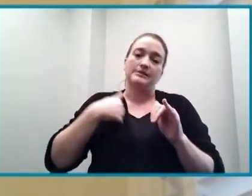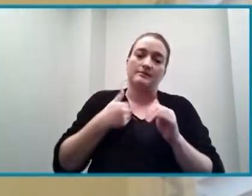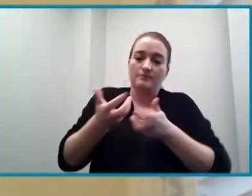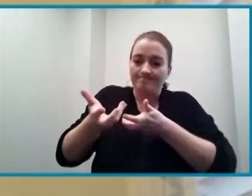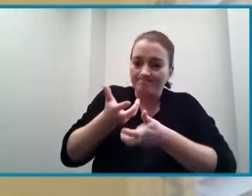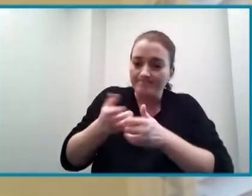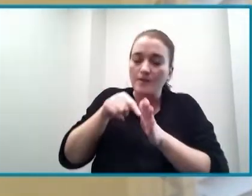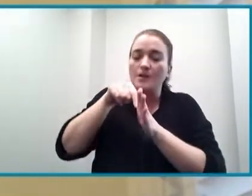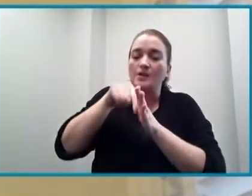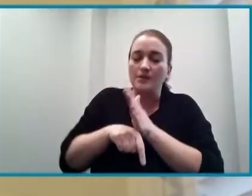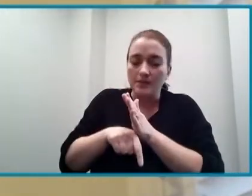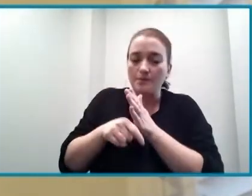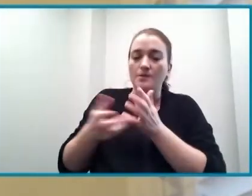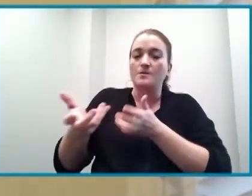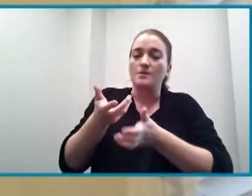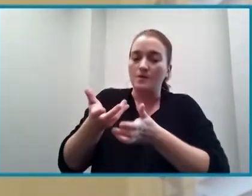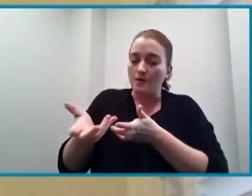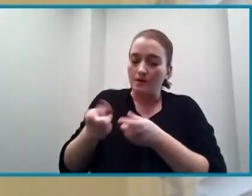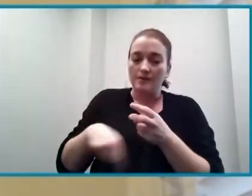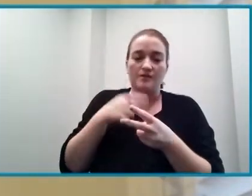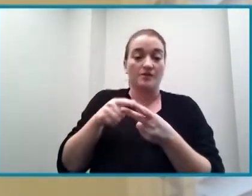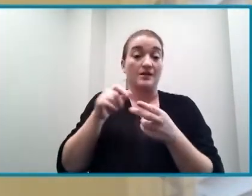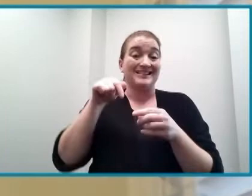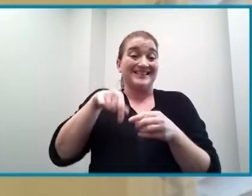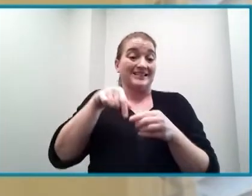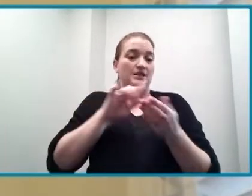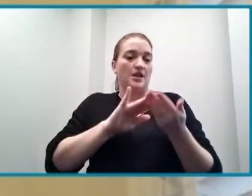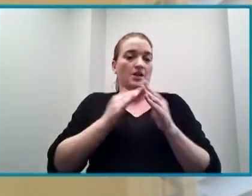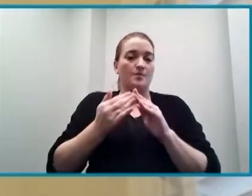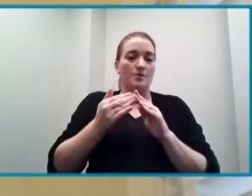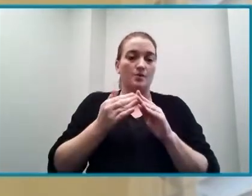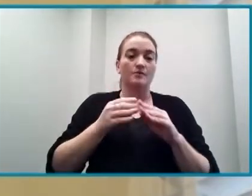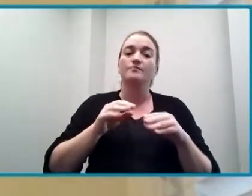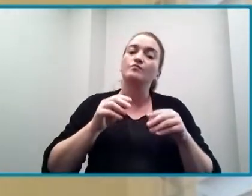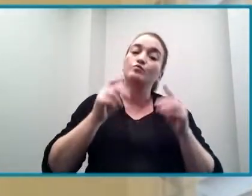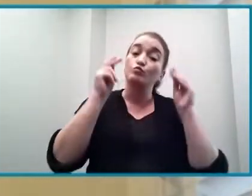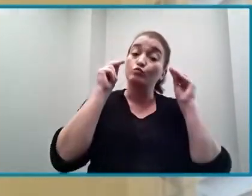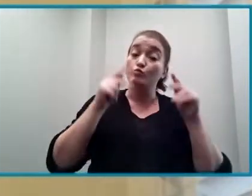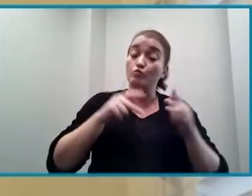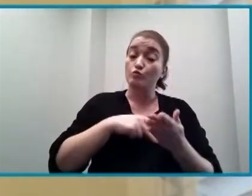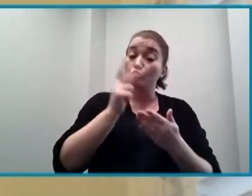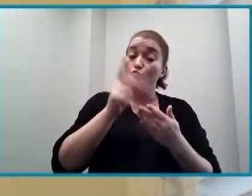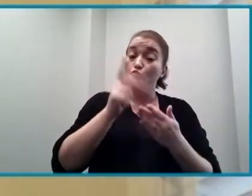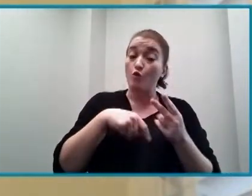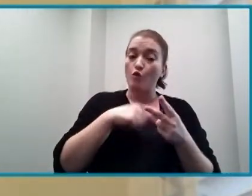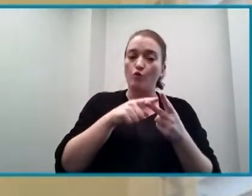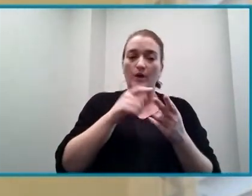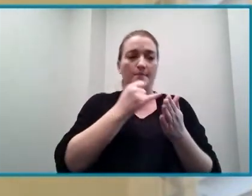to support. Program leaders, teaching artists and other staff need to understand military culture in order to